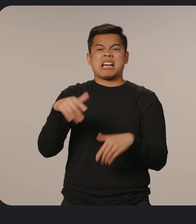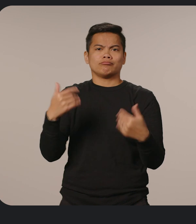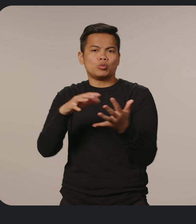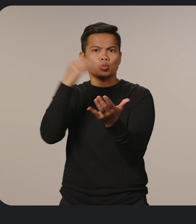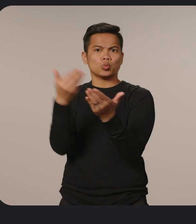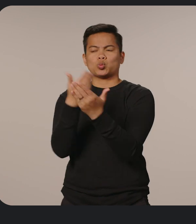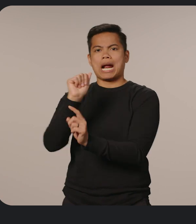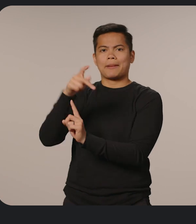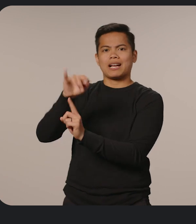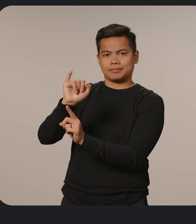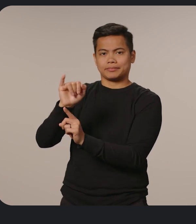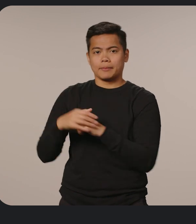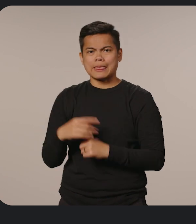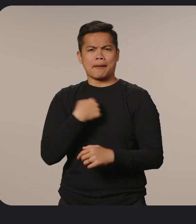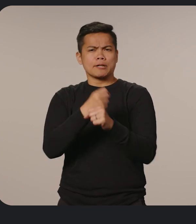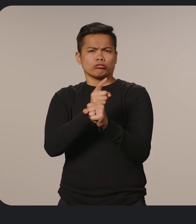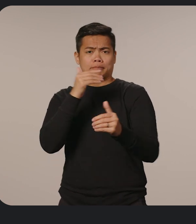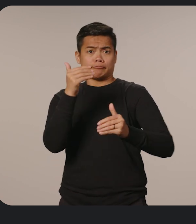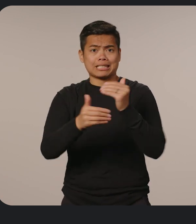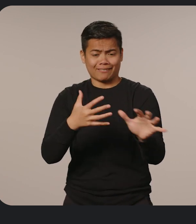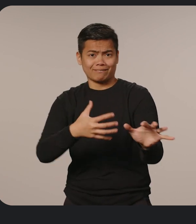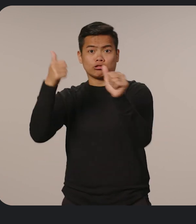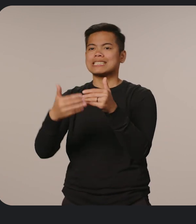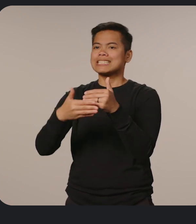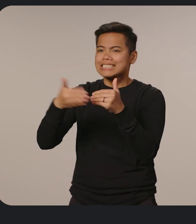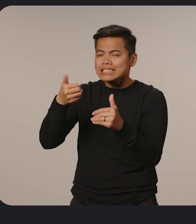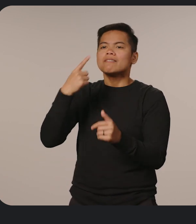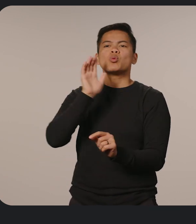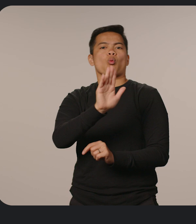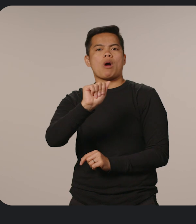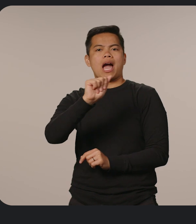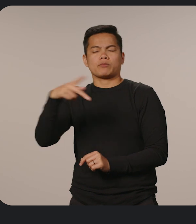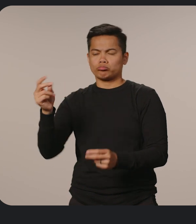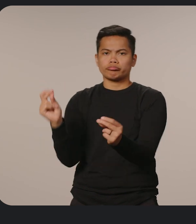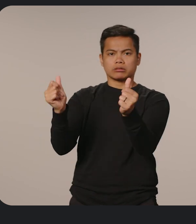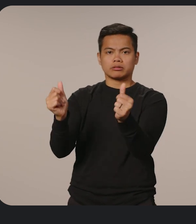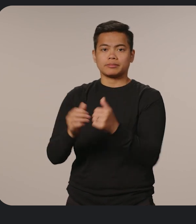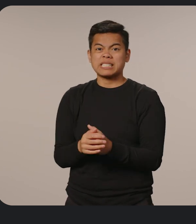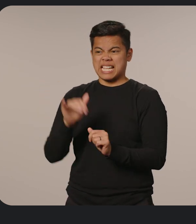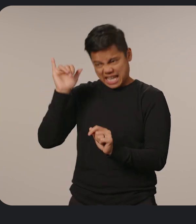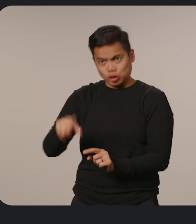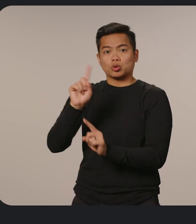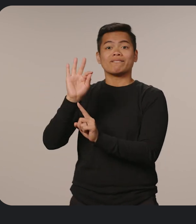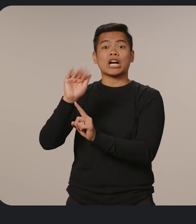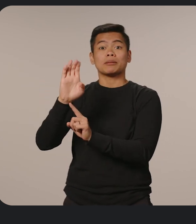easier so you can ship your apps quickly and that's where Firebase extensions come in